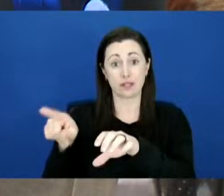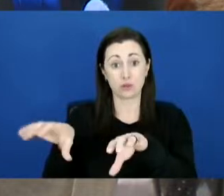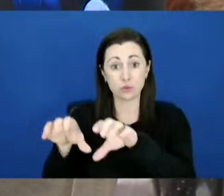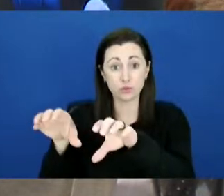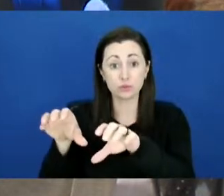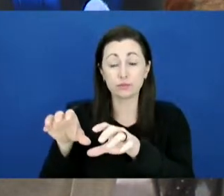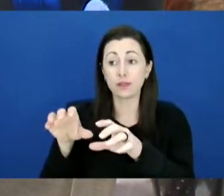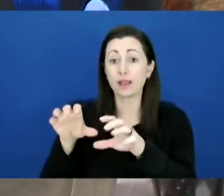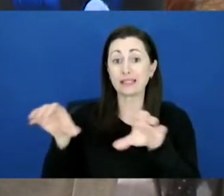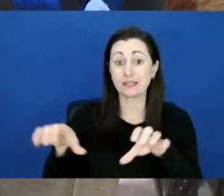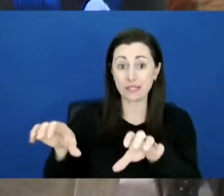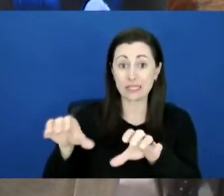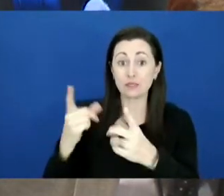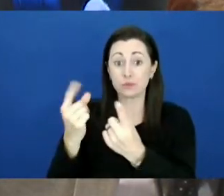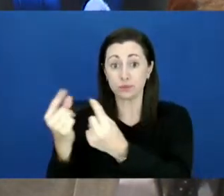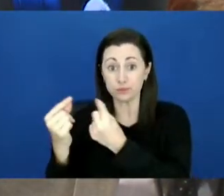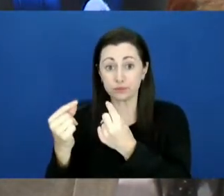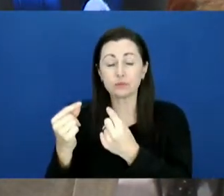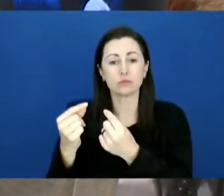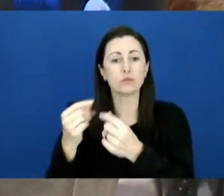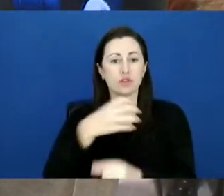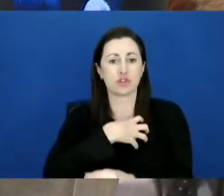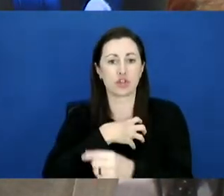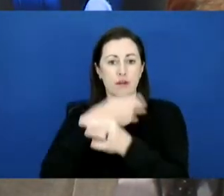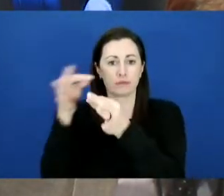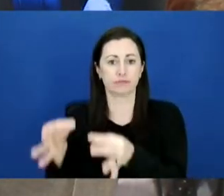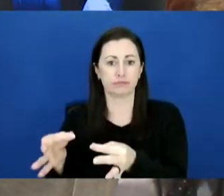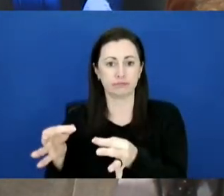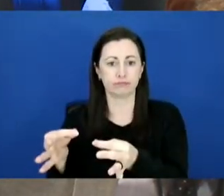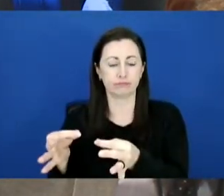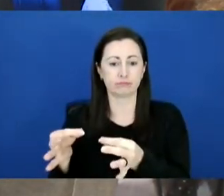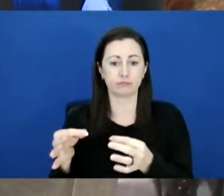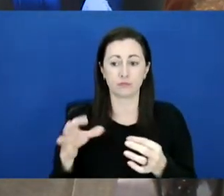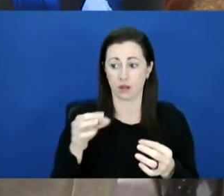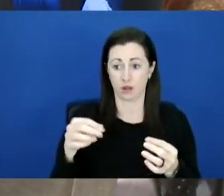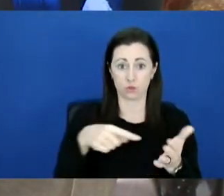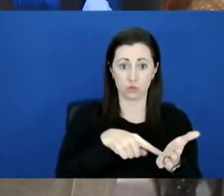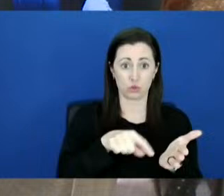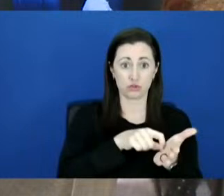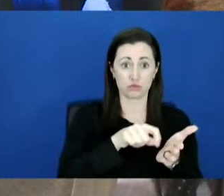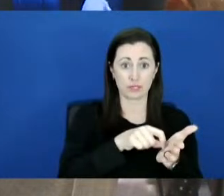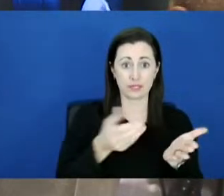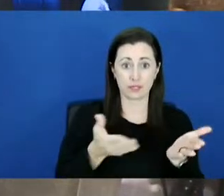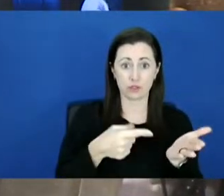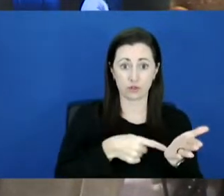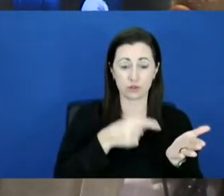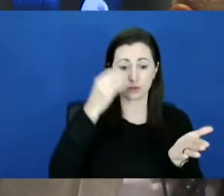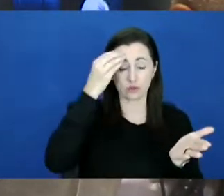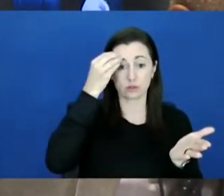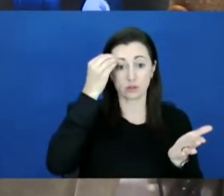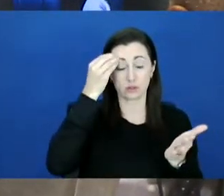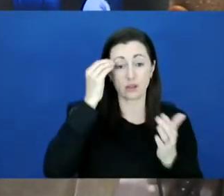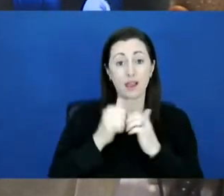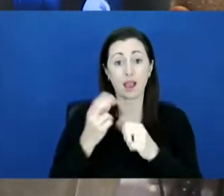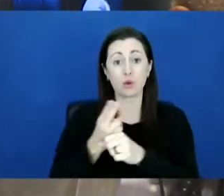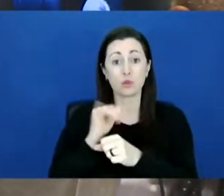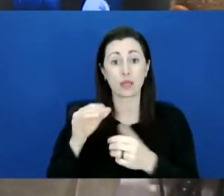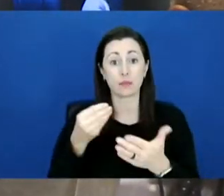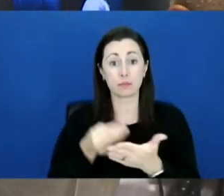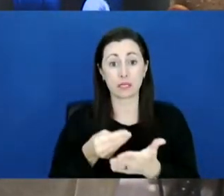BUT IN TERMS OF THE ACTIVITIES THAT THEY DO, AND HOW THEY DO THAT, THAT'S REALLY UP TO THE